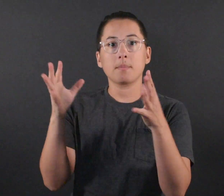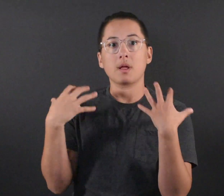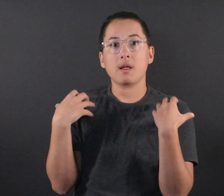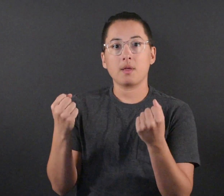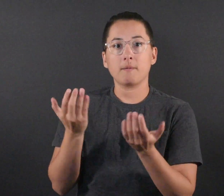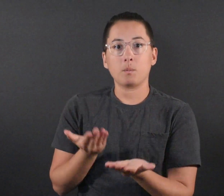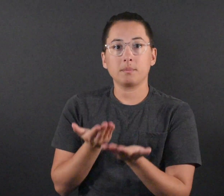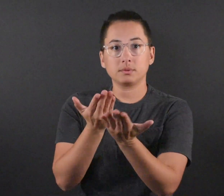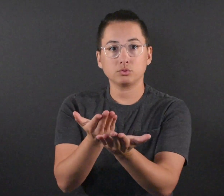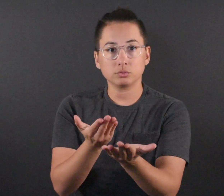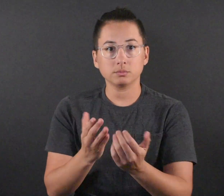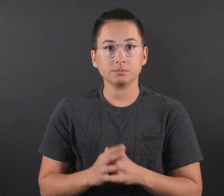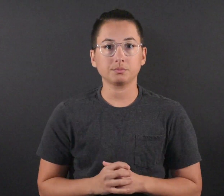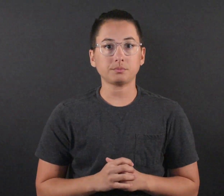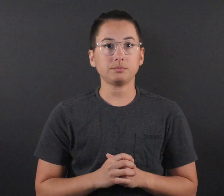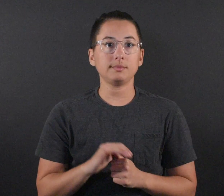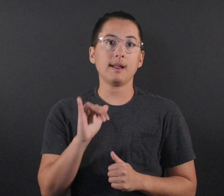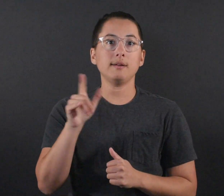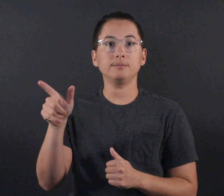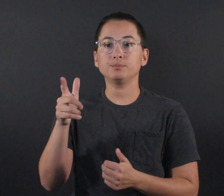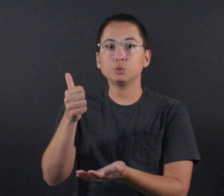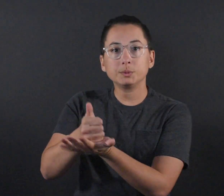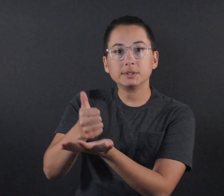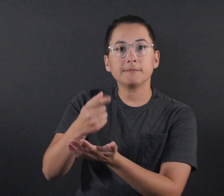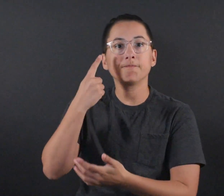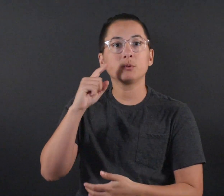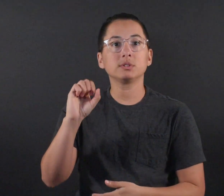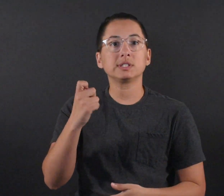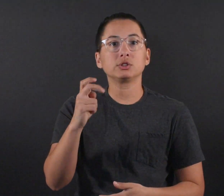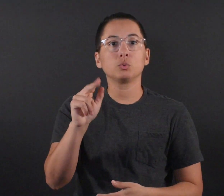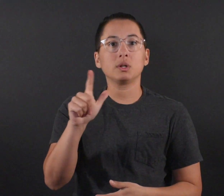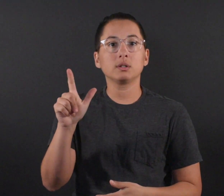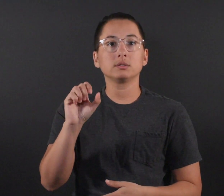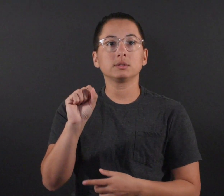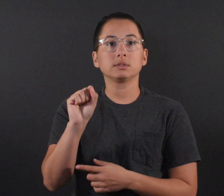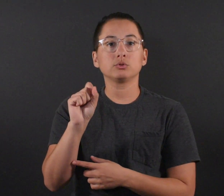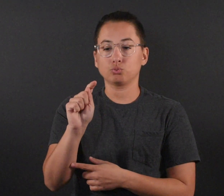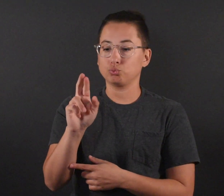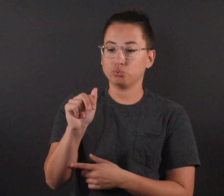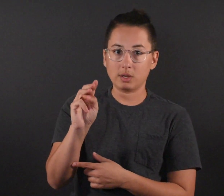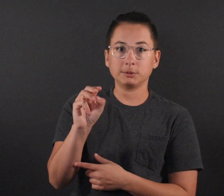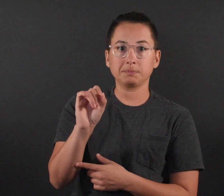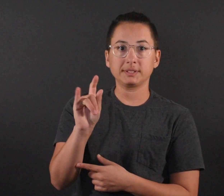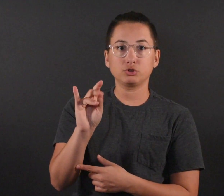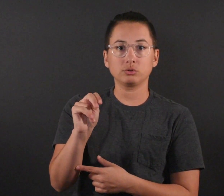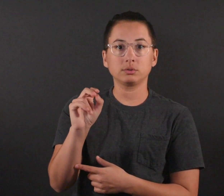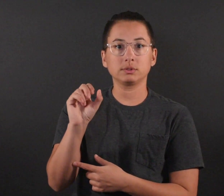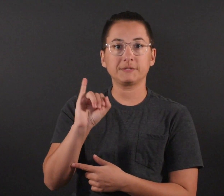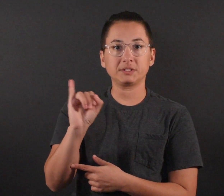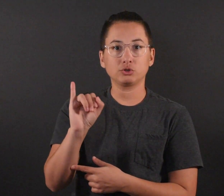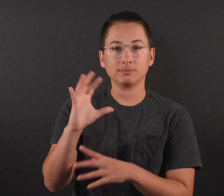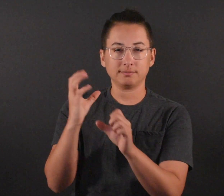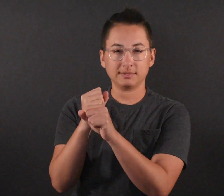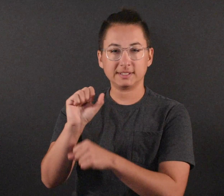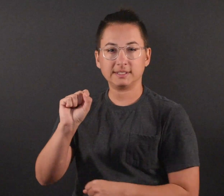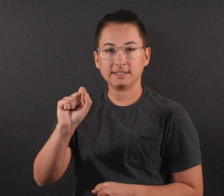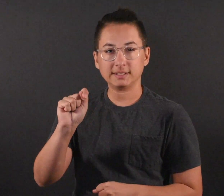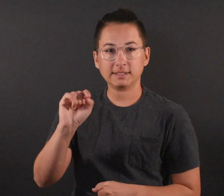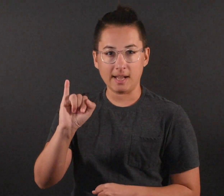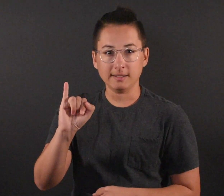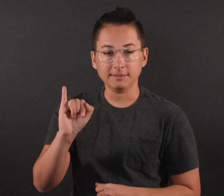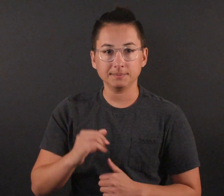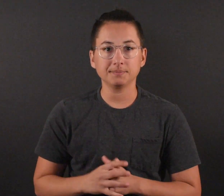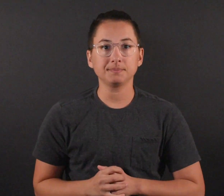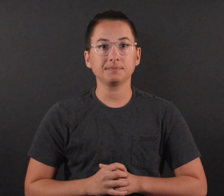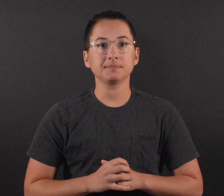treated for a sexually transmitted infection [STI] in the last 6 months, people experiencing